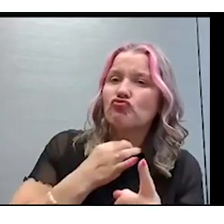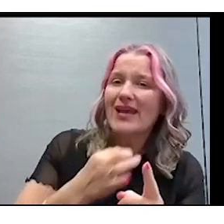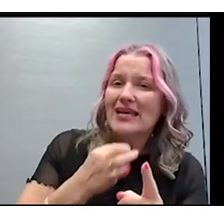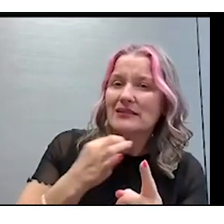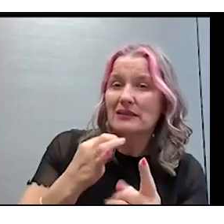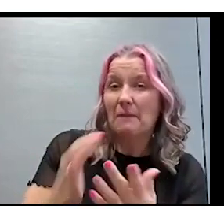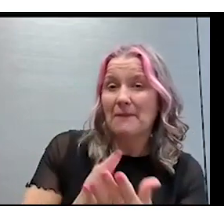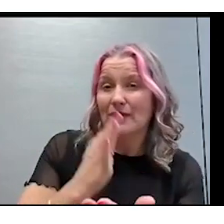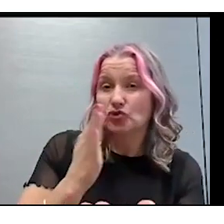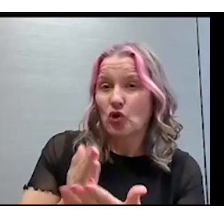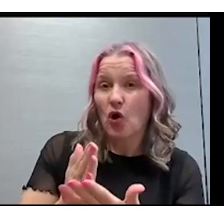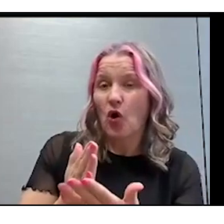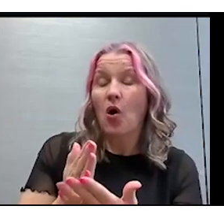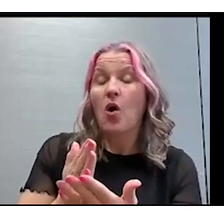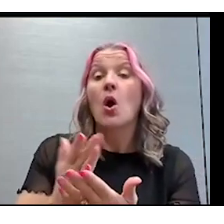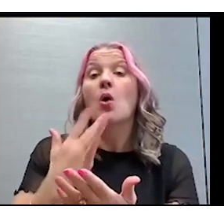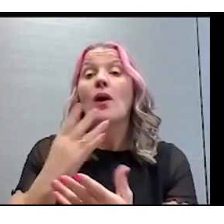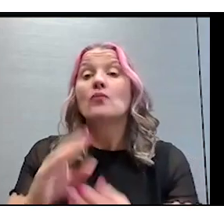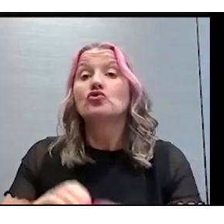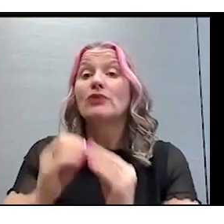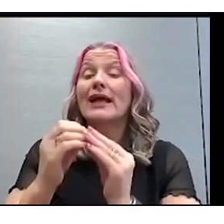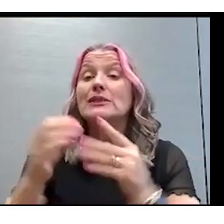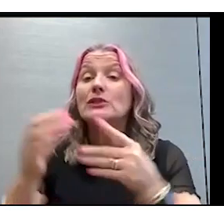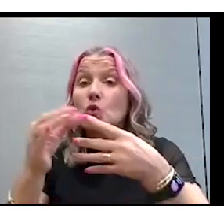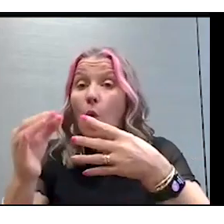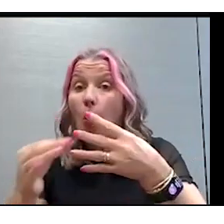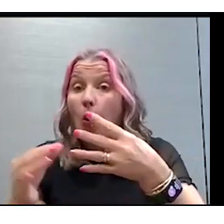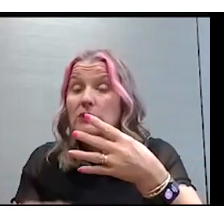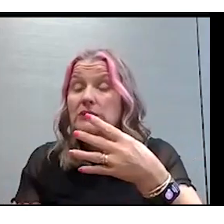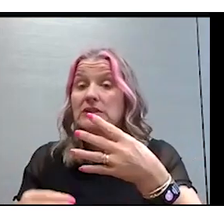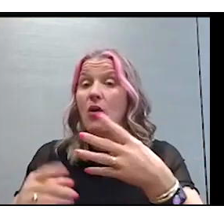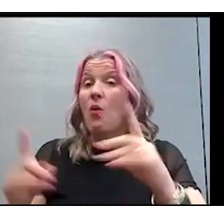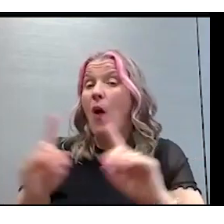sure that when we are creating these tools, these models, whatever they are,